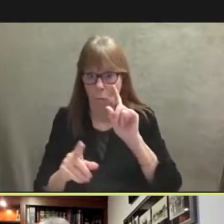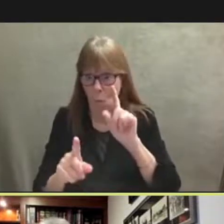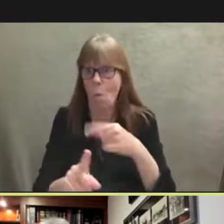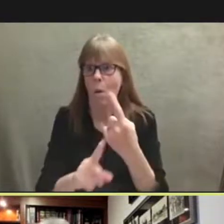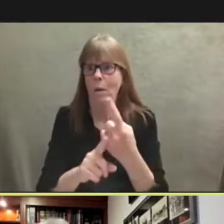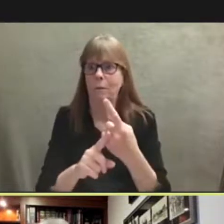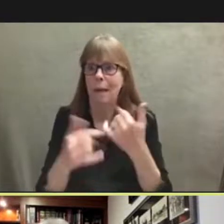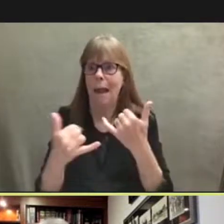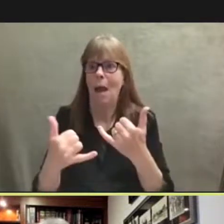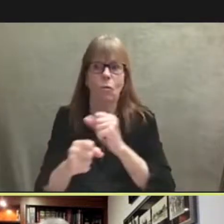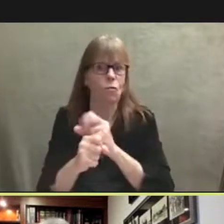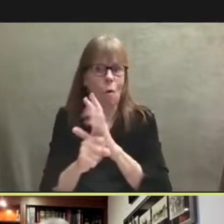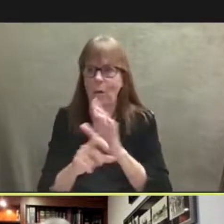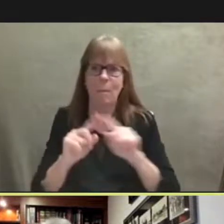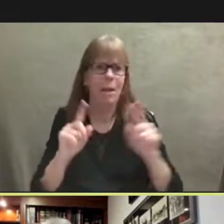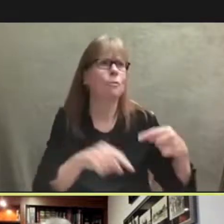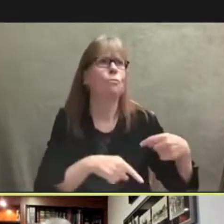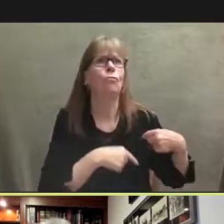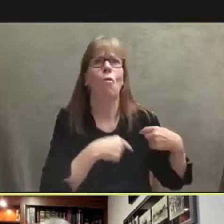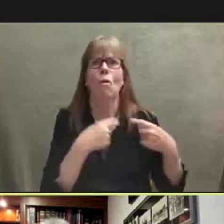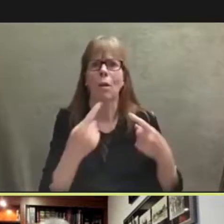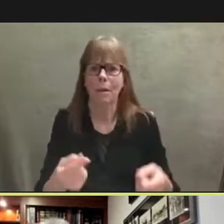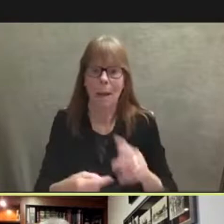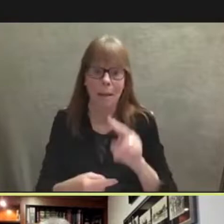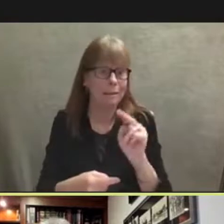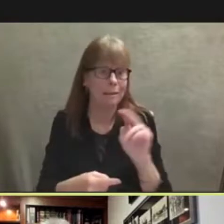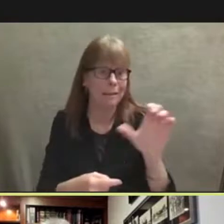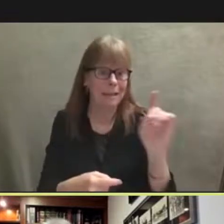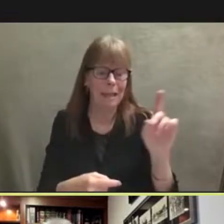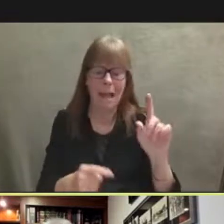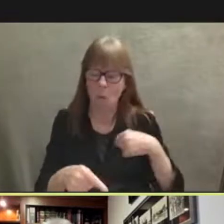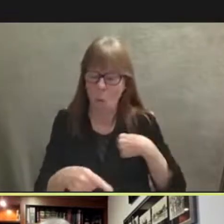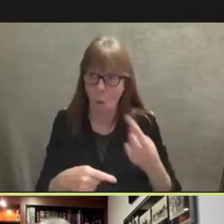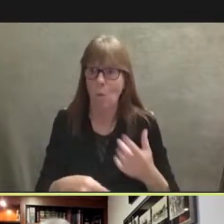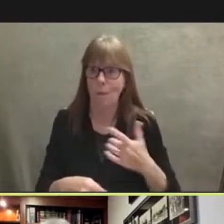The National Council on Disability has long held the view that attaining and maintaining good